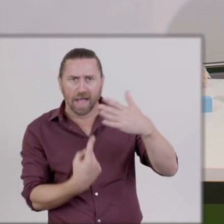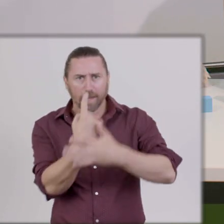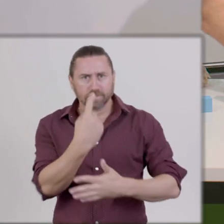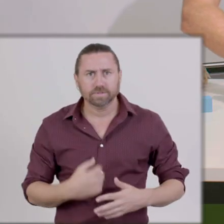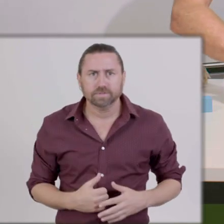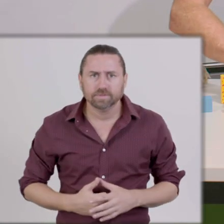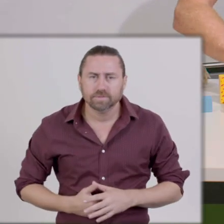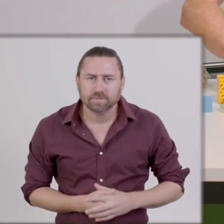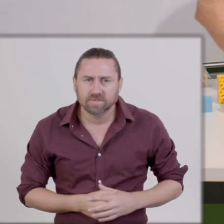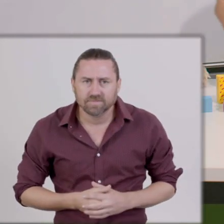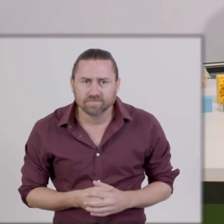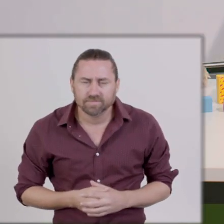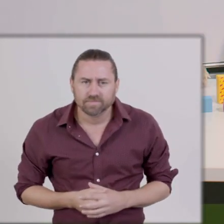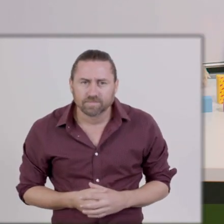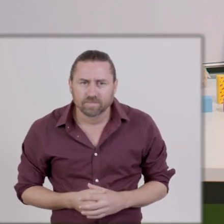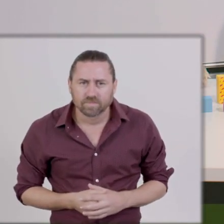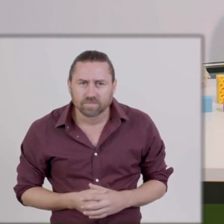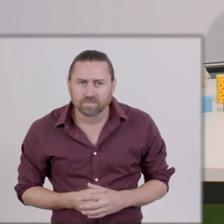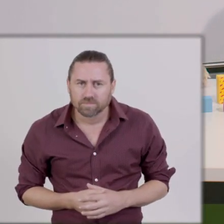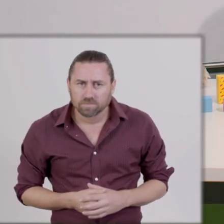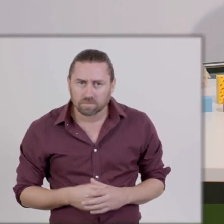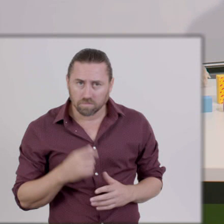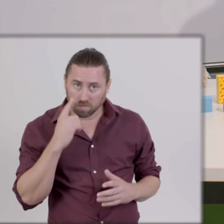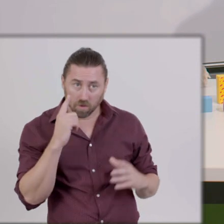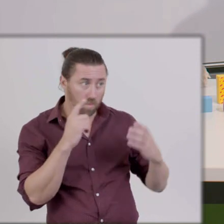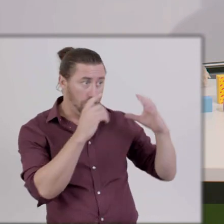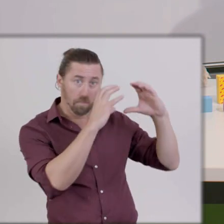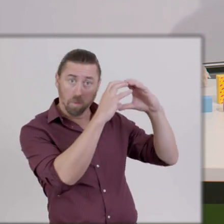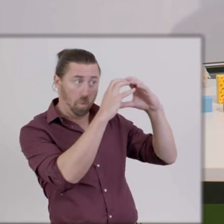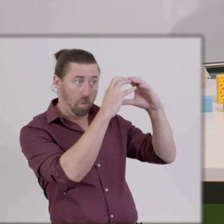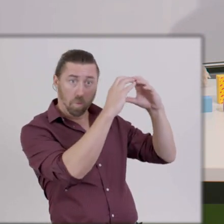And here's a picture of the ball hitting the house.